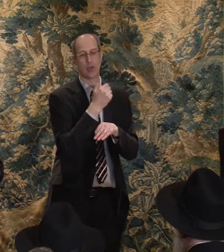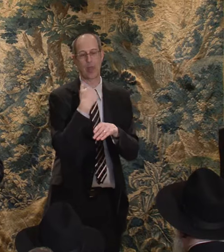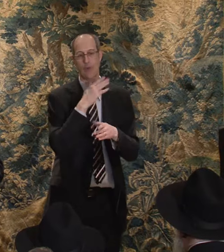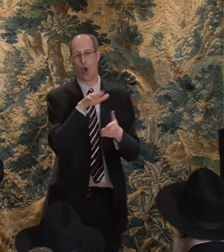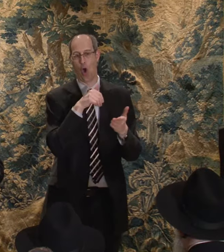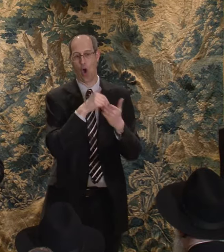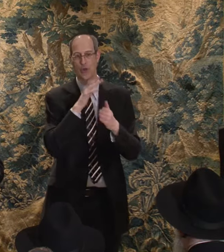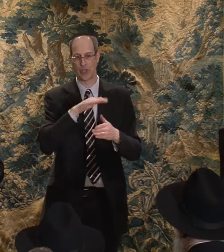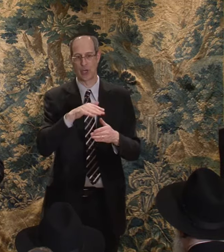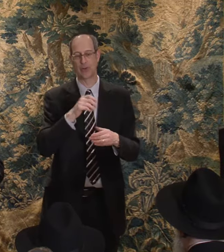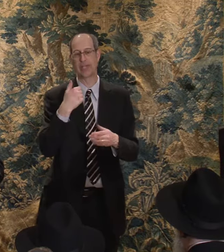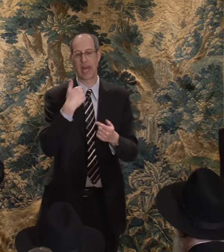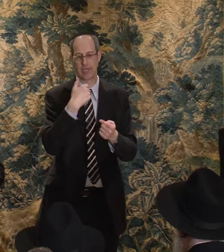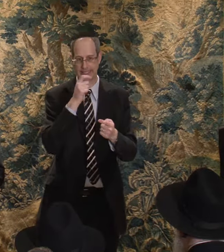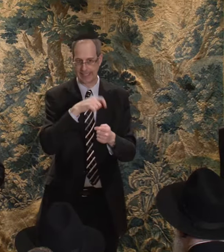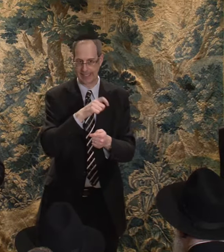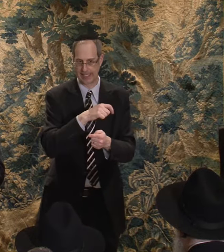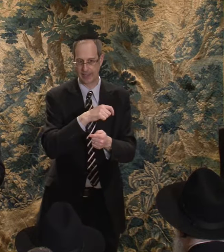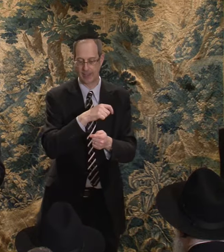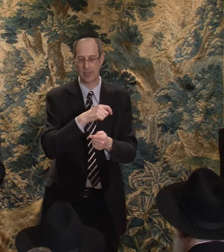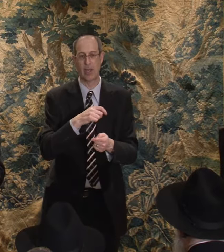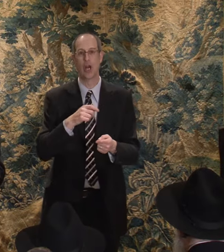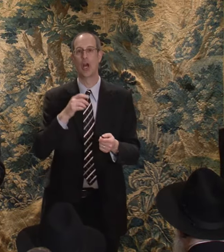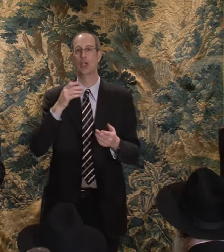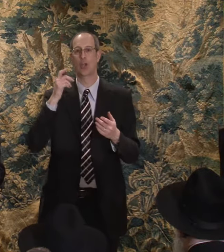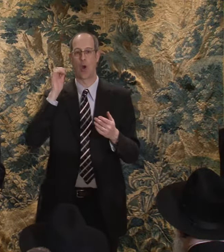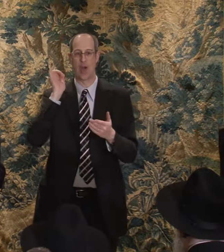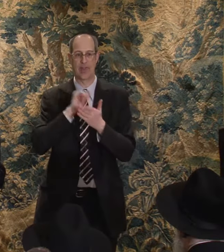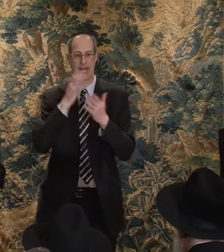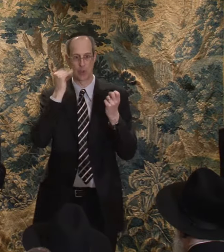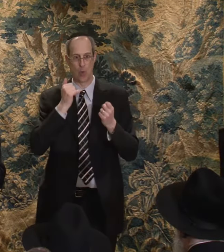that really need it that's what we came here tonight gave us you never gave